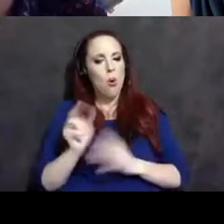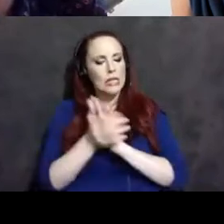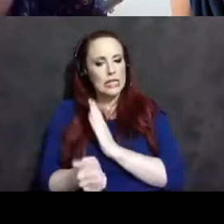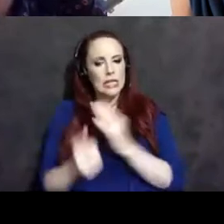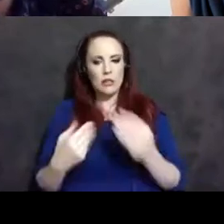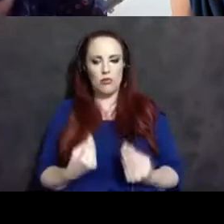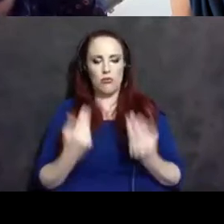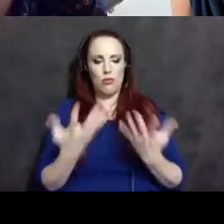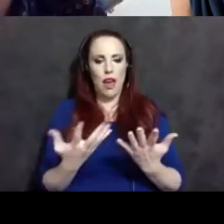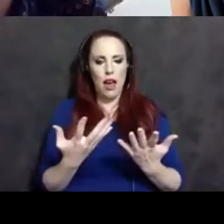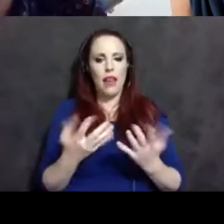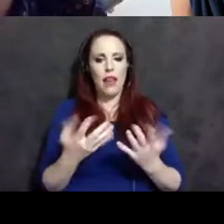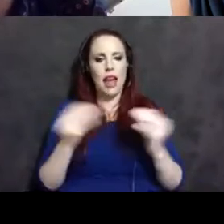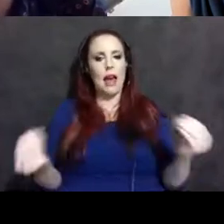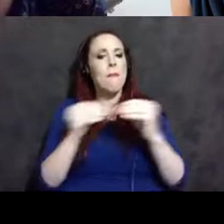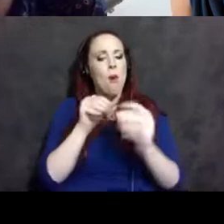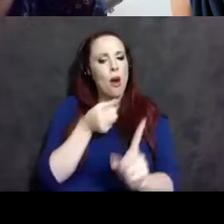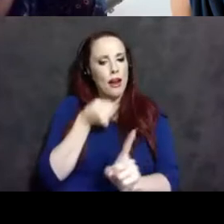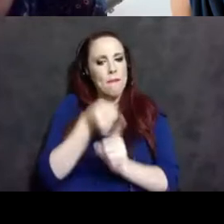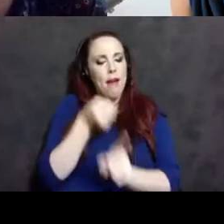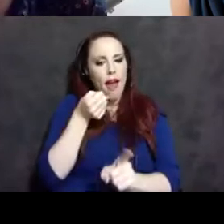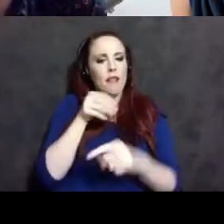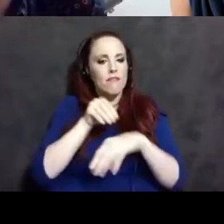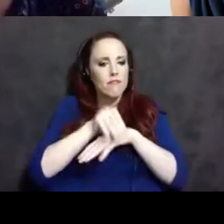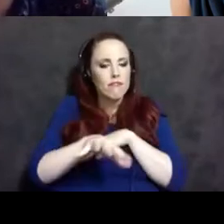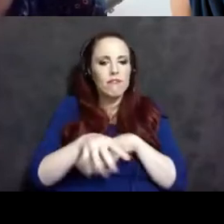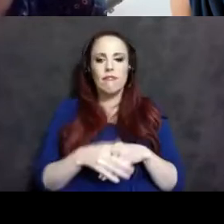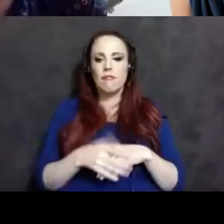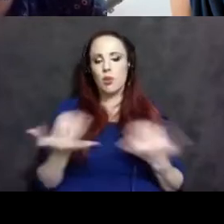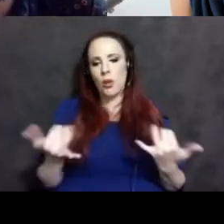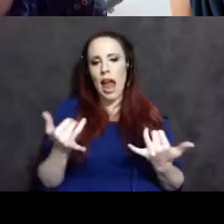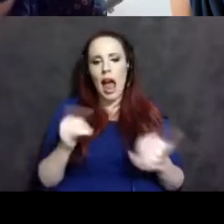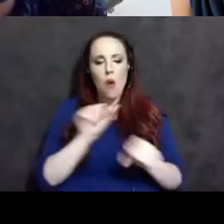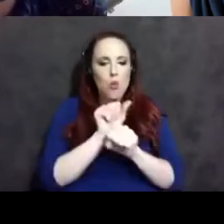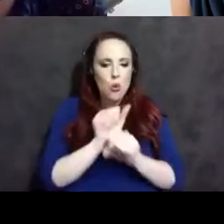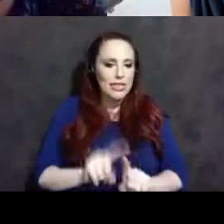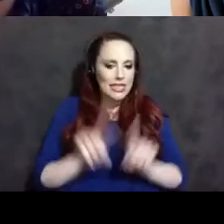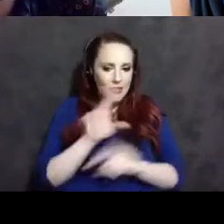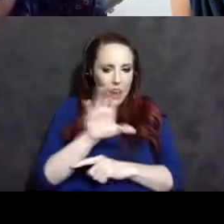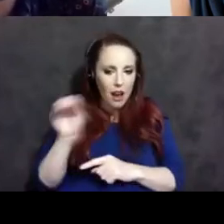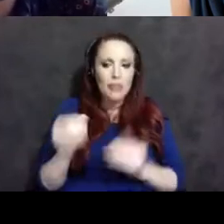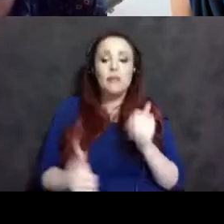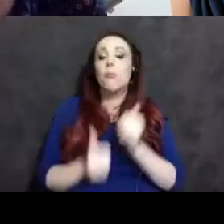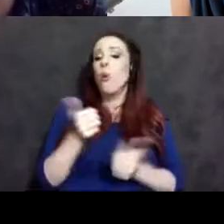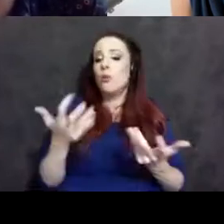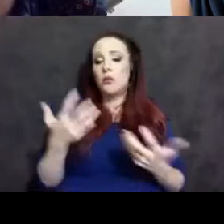more impact. Now, I'm working, again, in two different companies, mostly health care, mental health